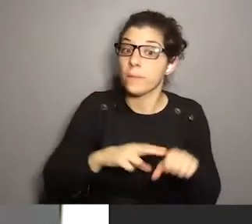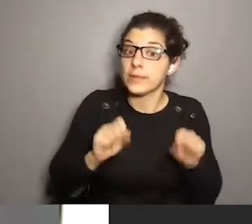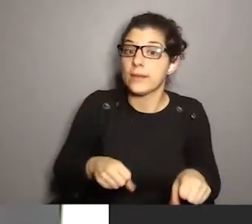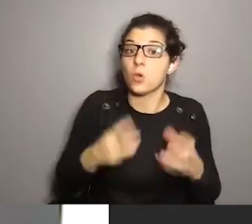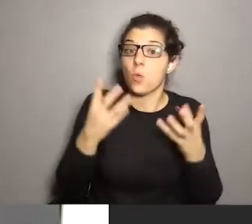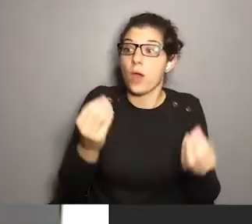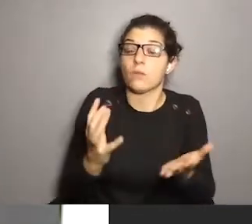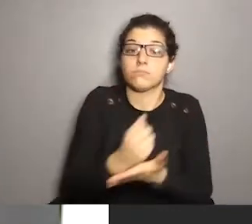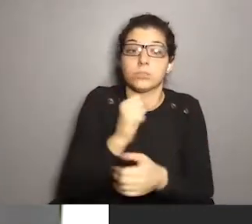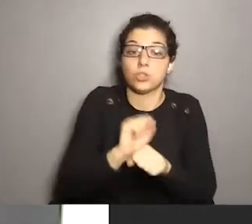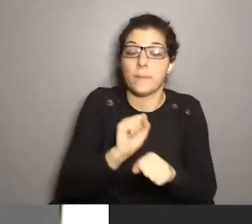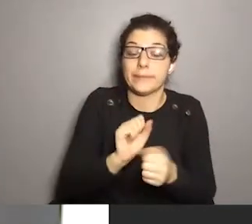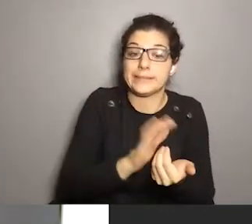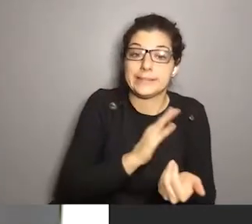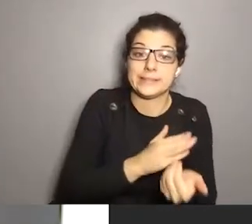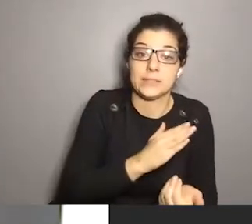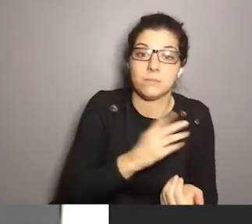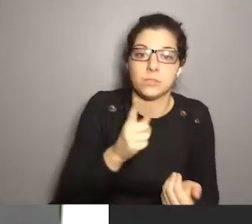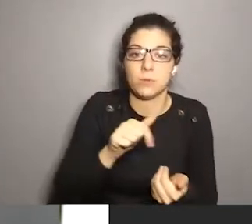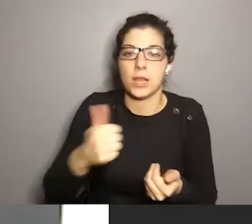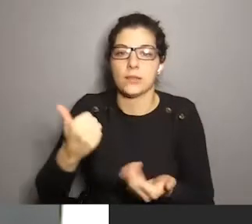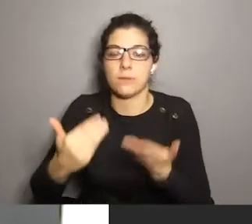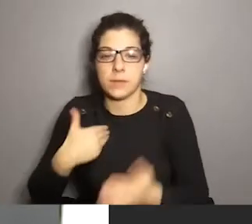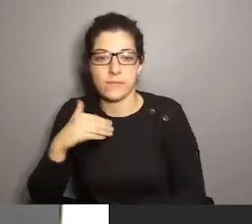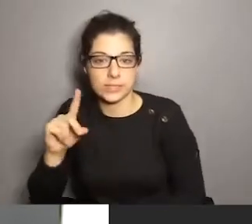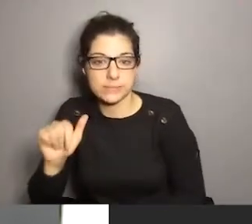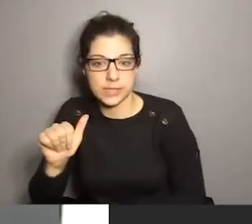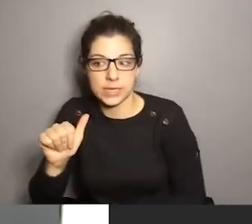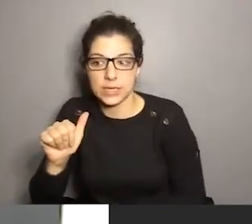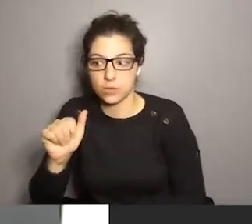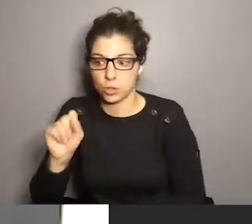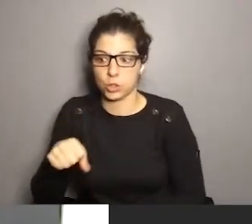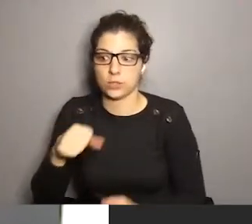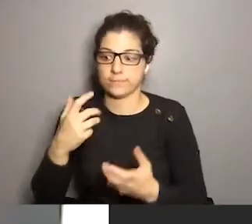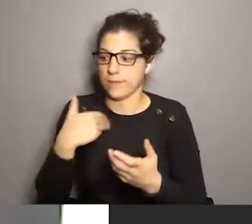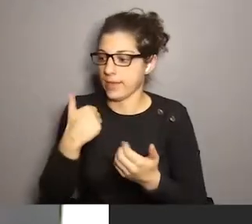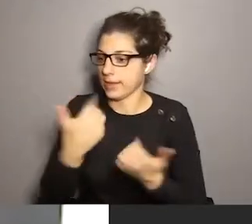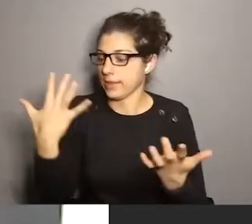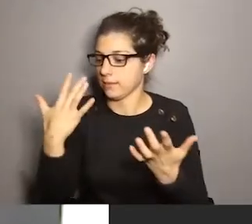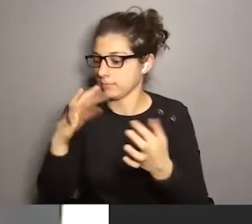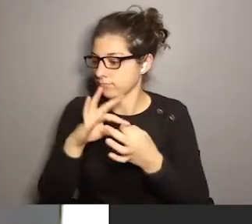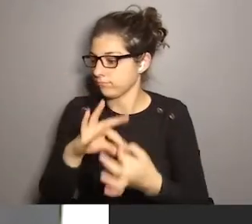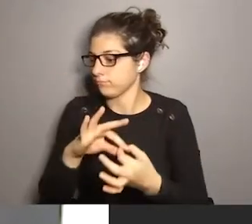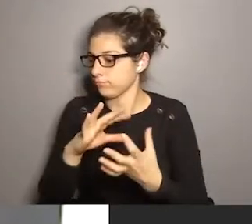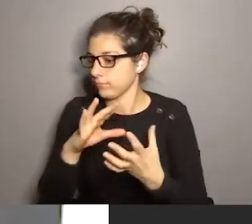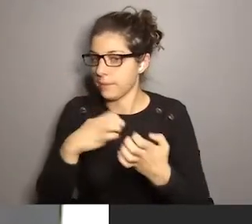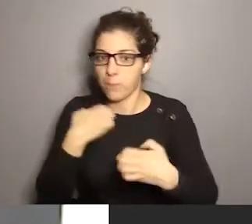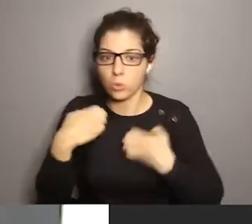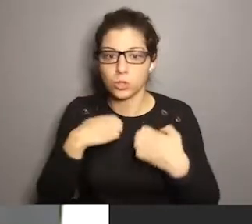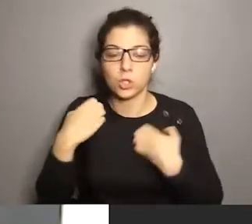But then there's somebody that might have a disability which could consist of anything from an emotional or mental health disability,